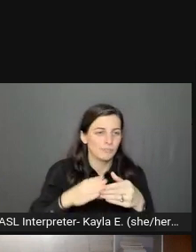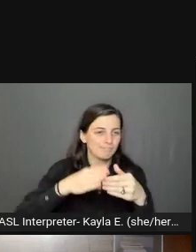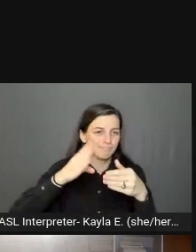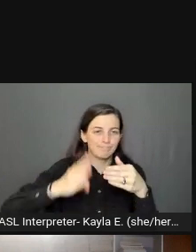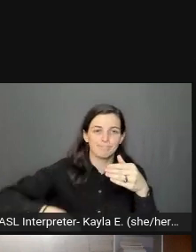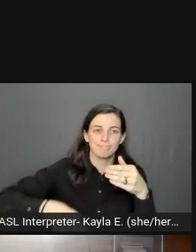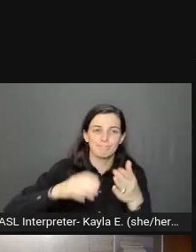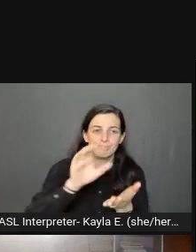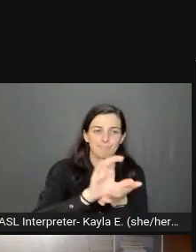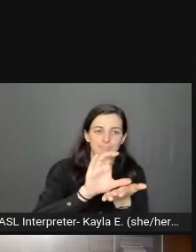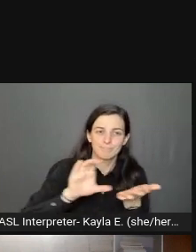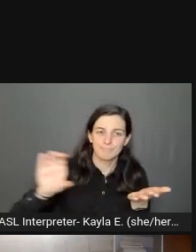There are some more examples.